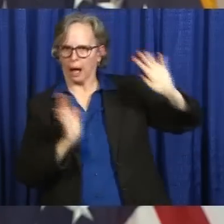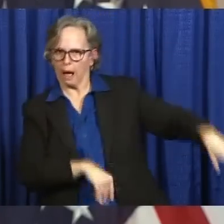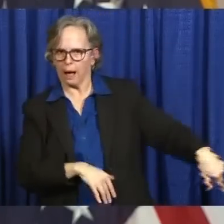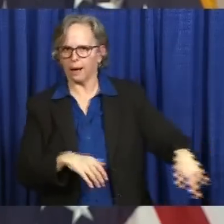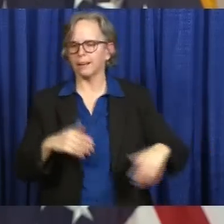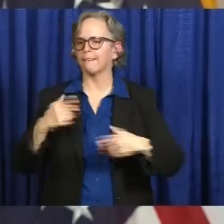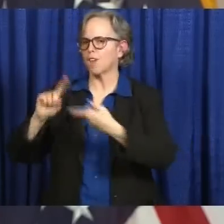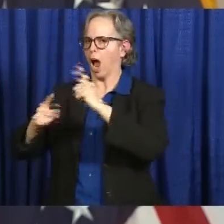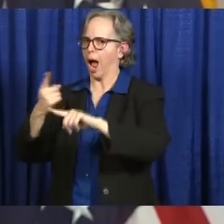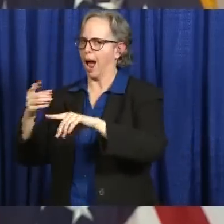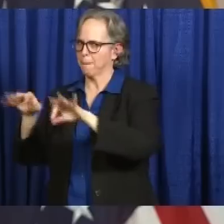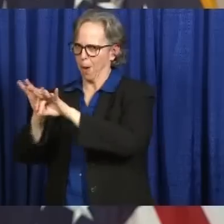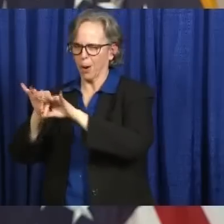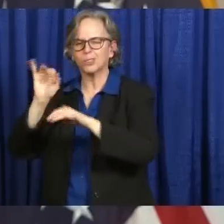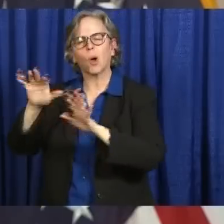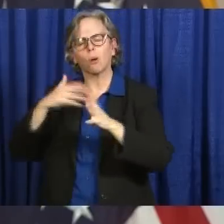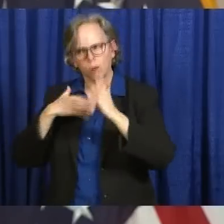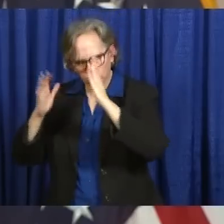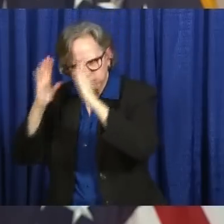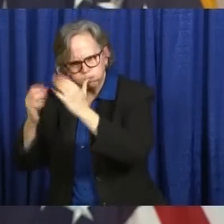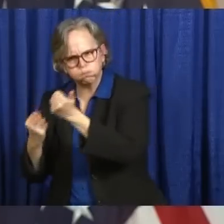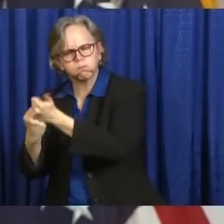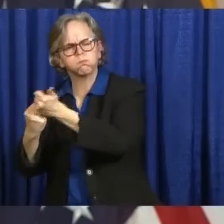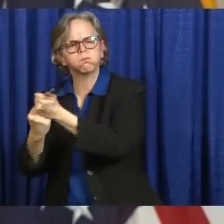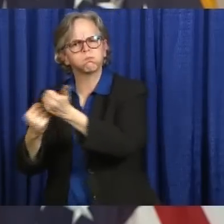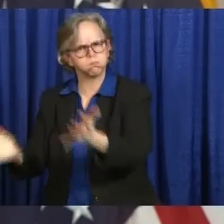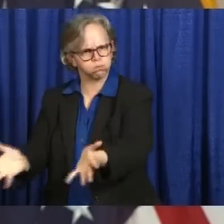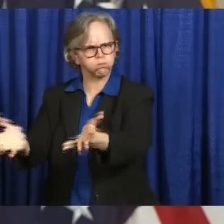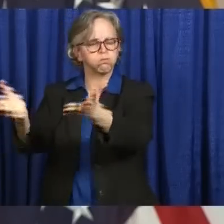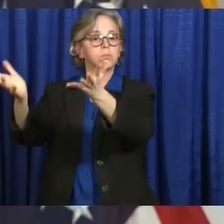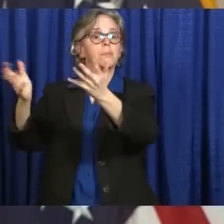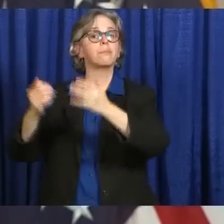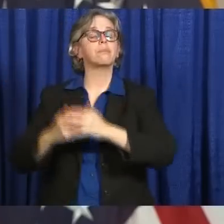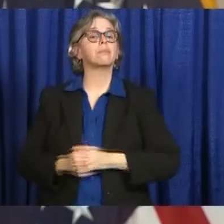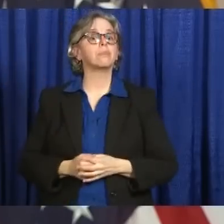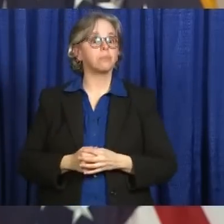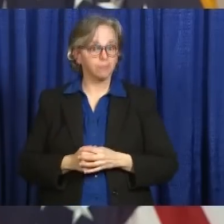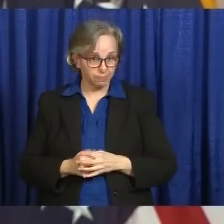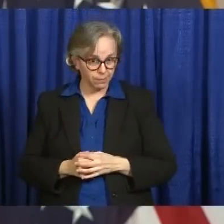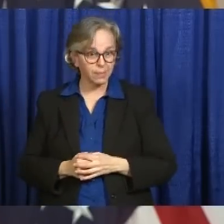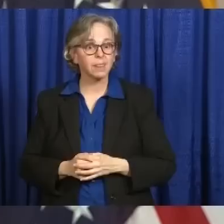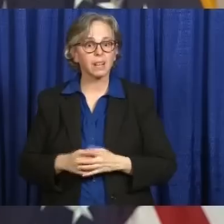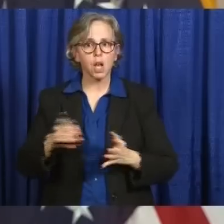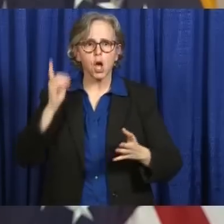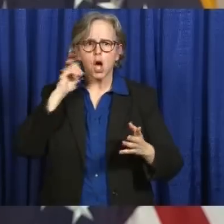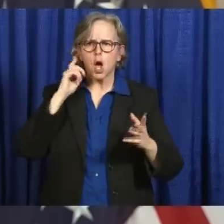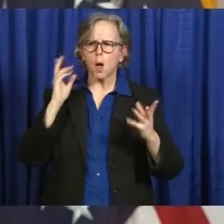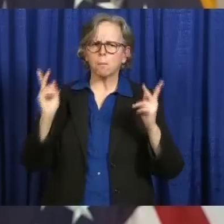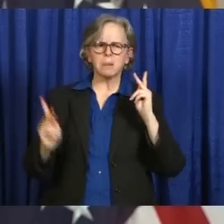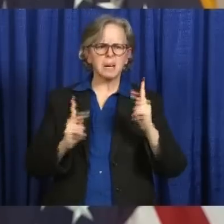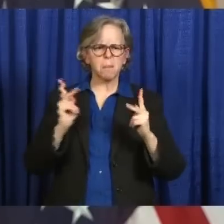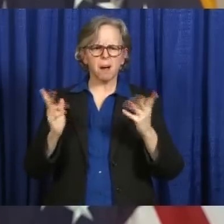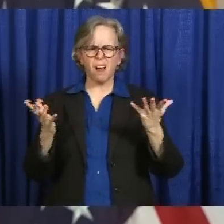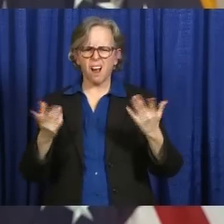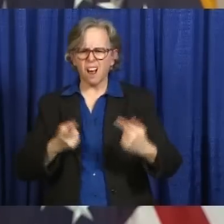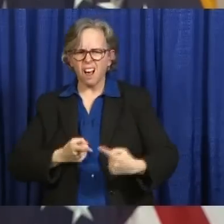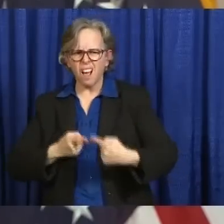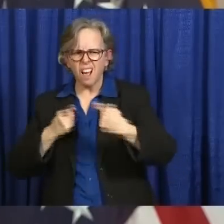FROM THEIR FRIENDS THAN THEY DO FROM ADULTS. I AM HEARING A LOT ABOUT PEOPLE STRUGGLING TO STAY CONNECTED TO THEIR RECOVERY